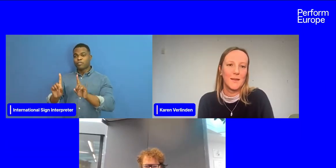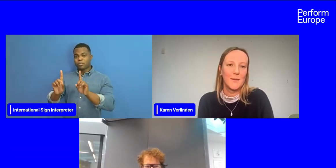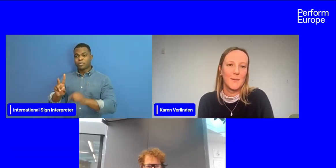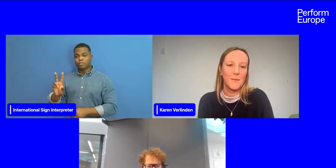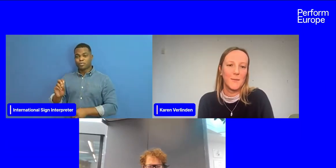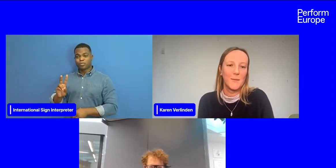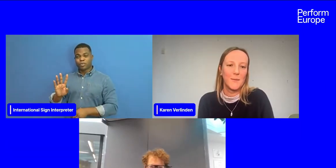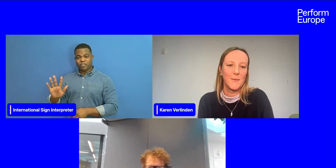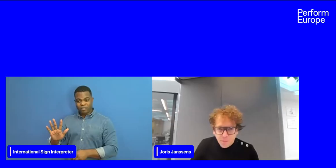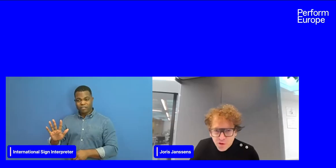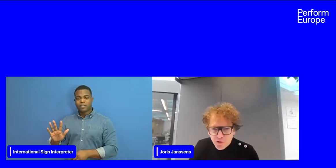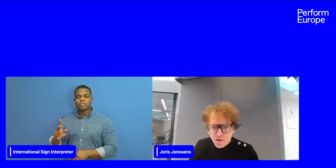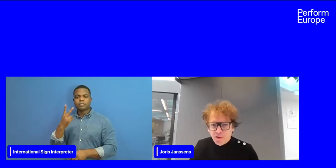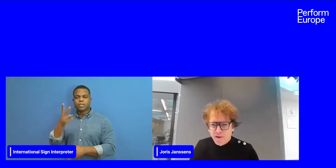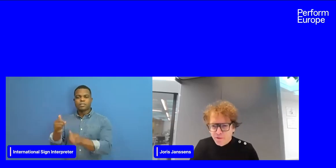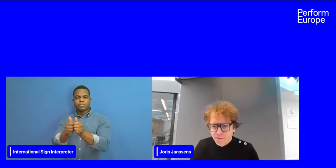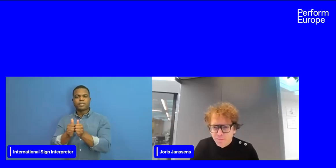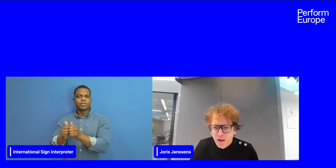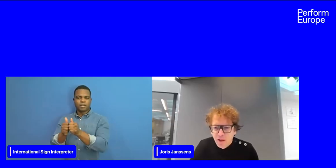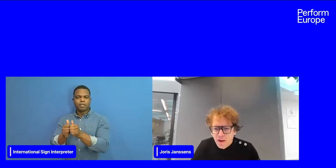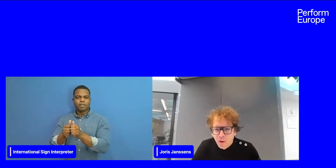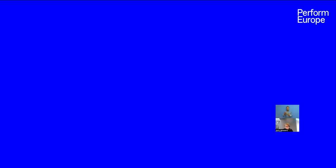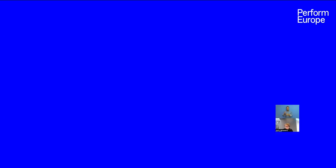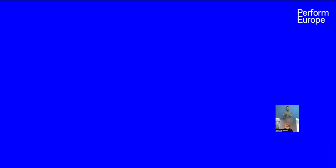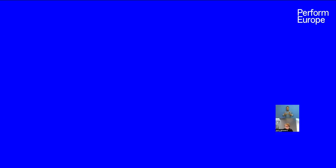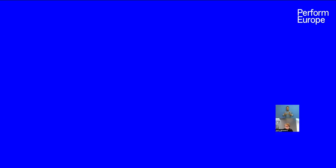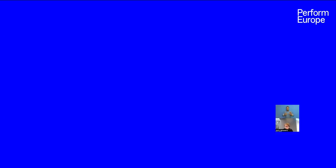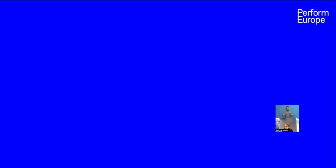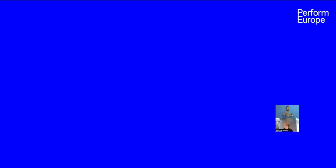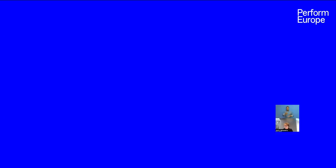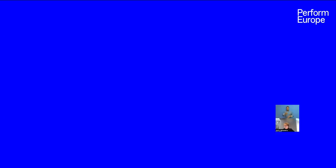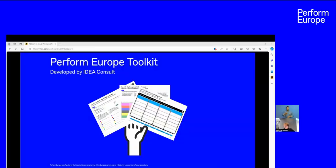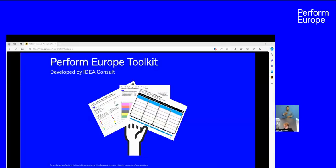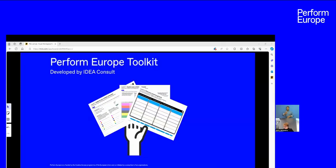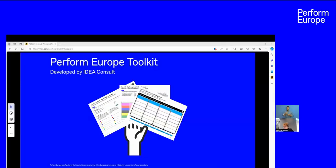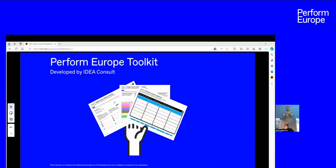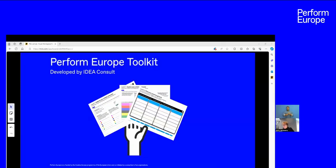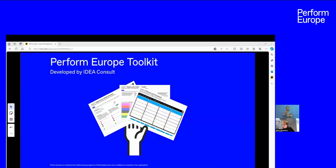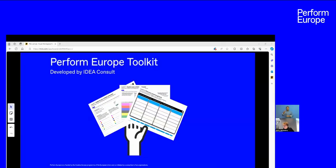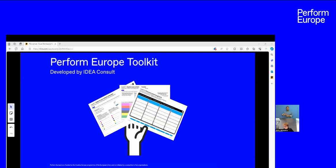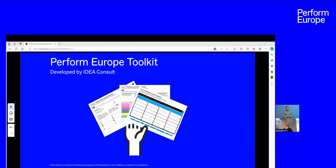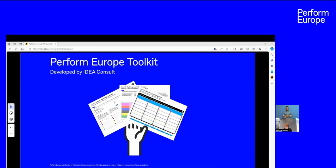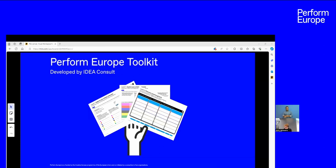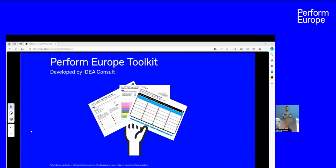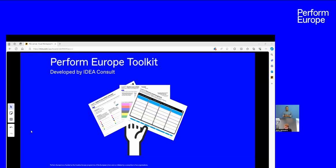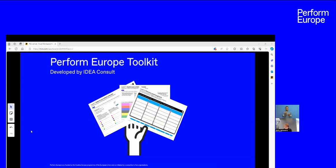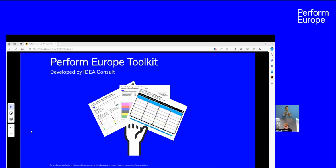Okay, thank you very much Karen. I will share my screen to present Perform Europe toolkits